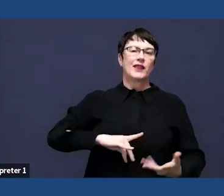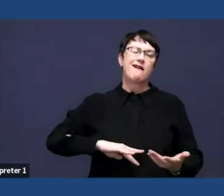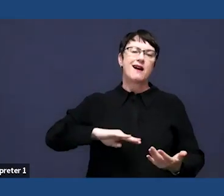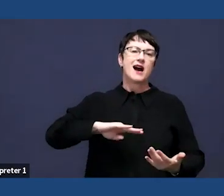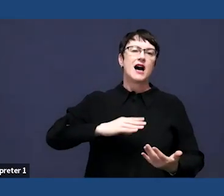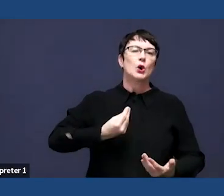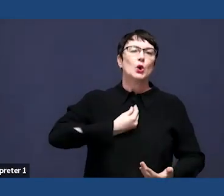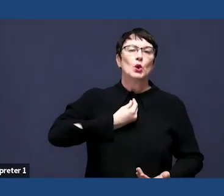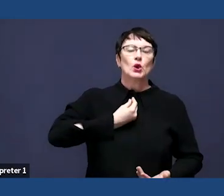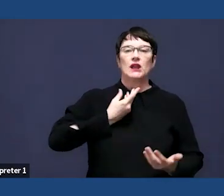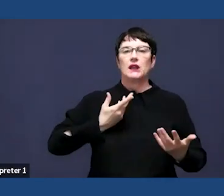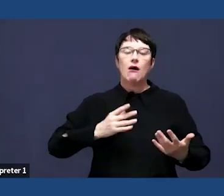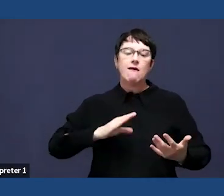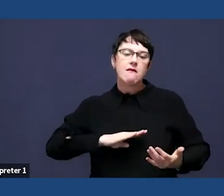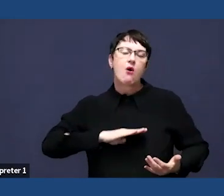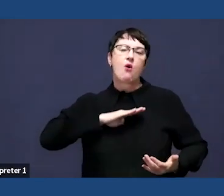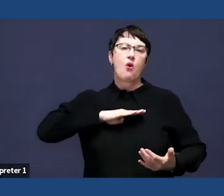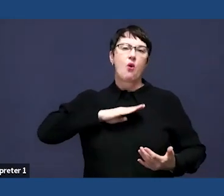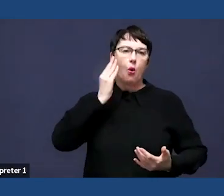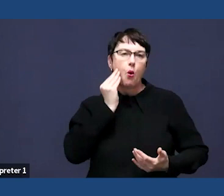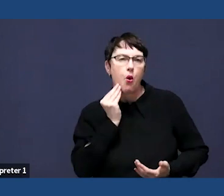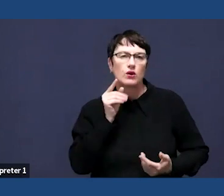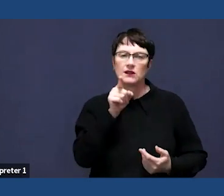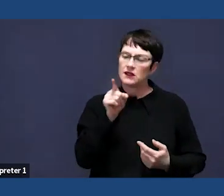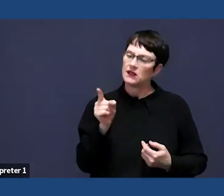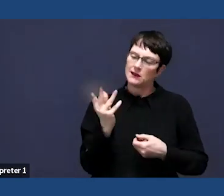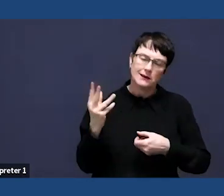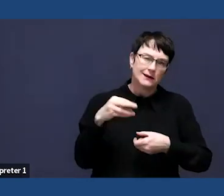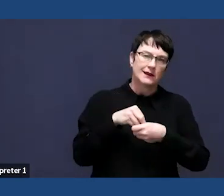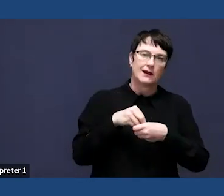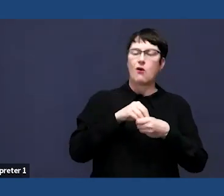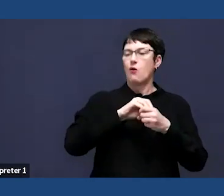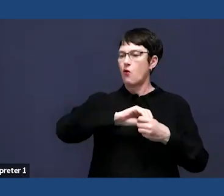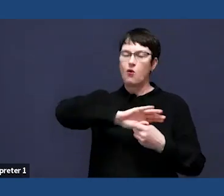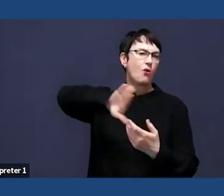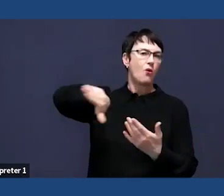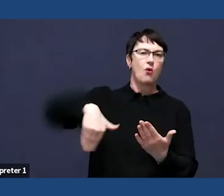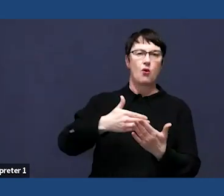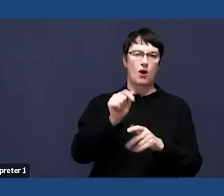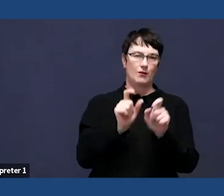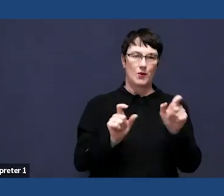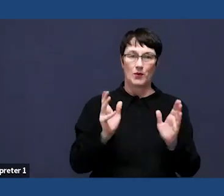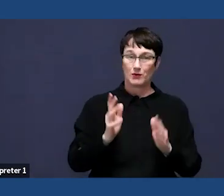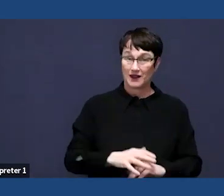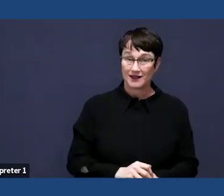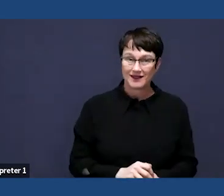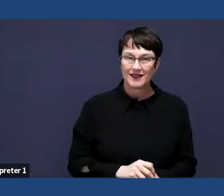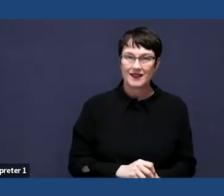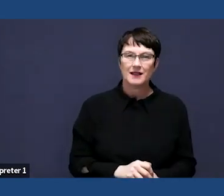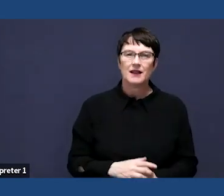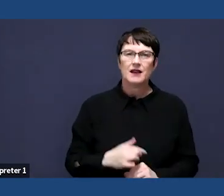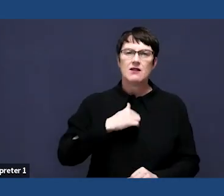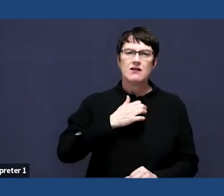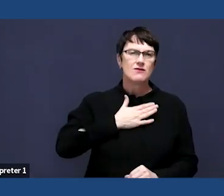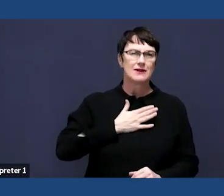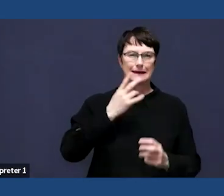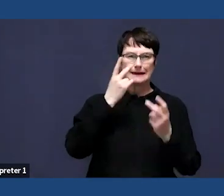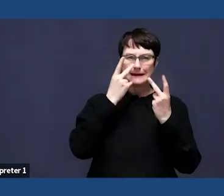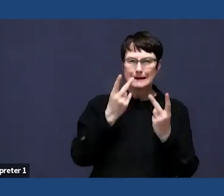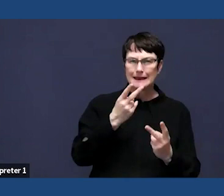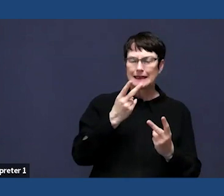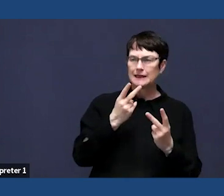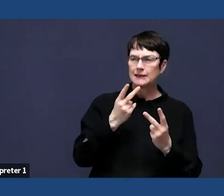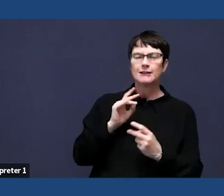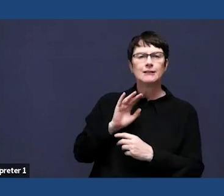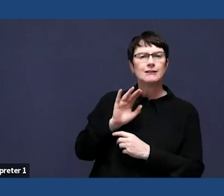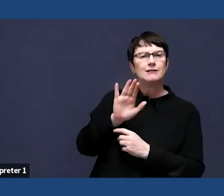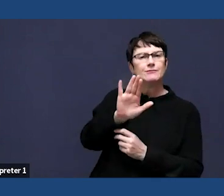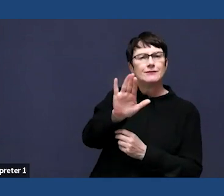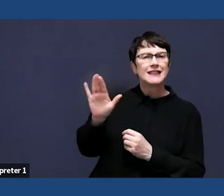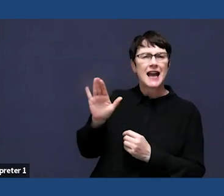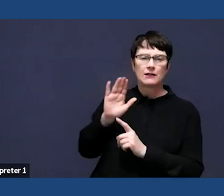Support for the promotion and responsible social norms and actions to avoid human rights